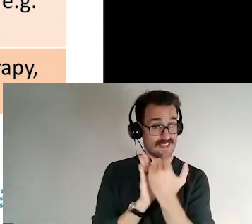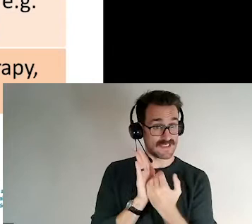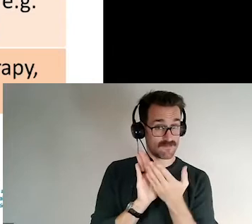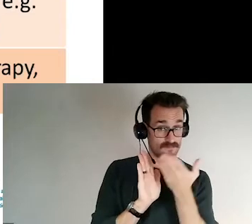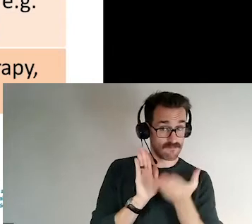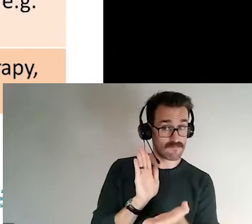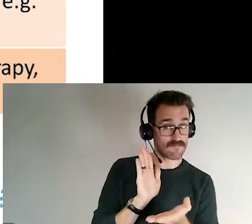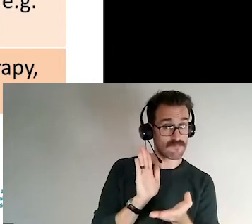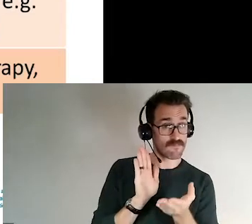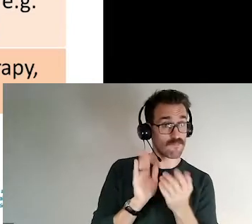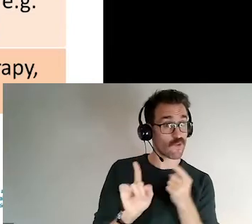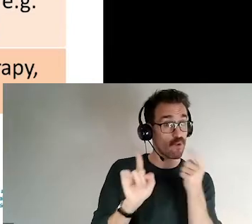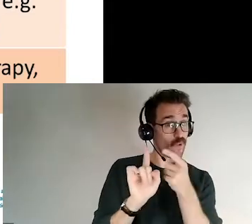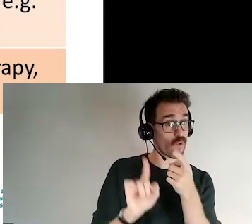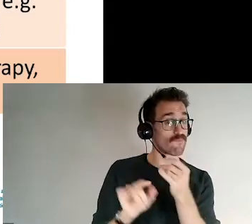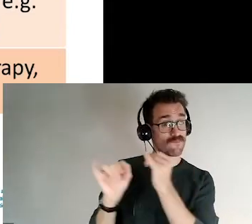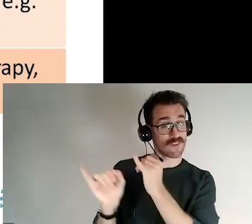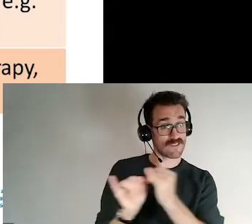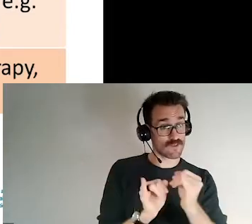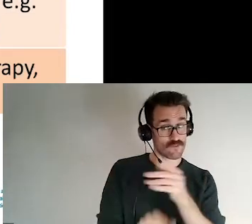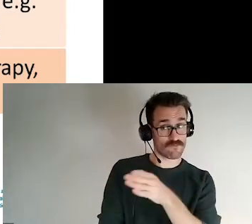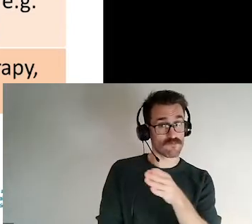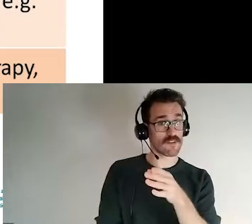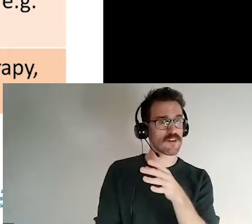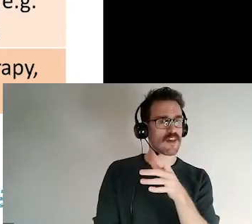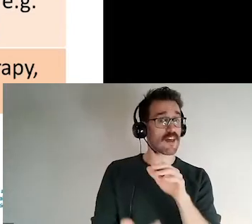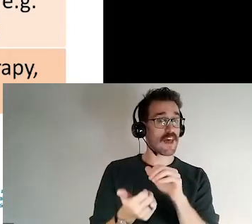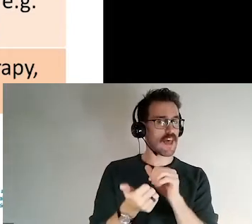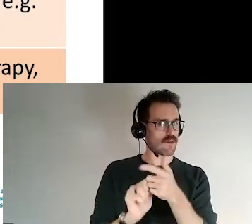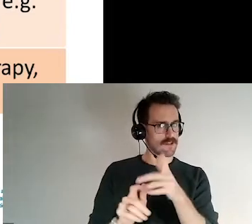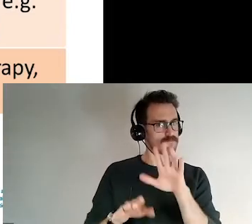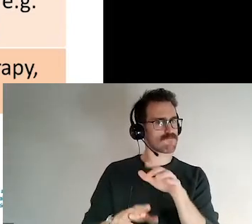that an individual could do without having to get permission. Some lifestyle, some self-management,